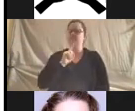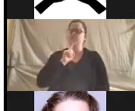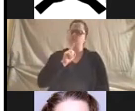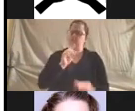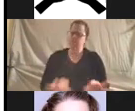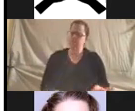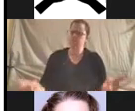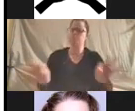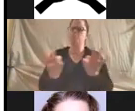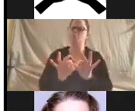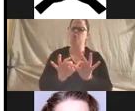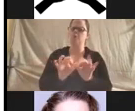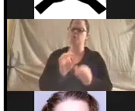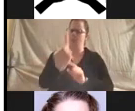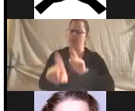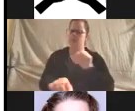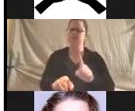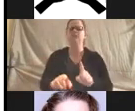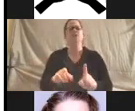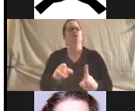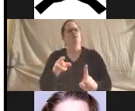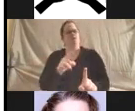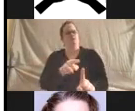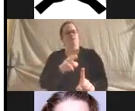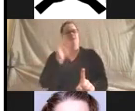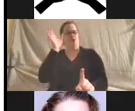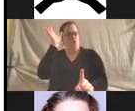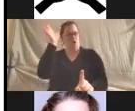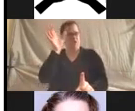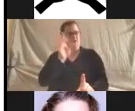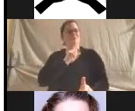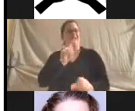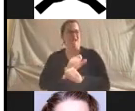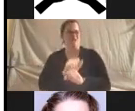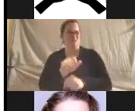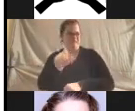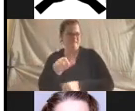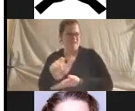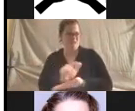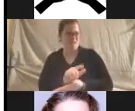is does your concept actually need a law? Does the law actually have to change?